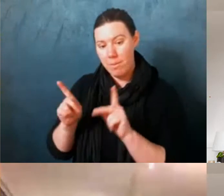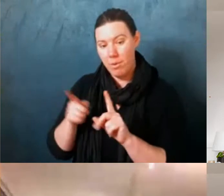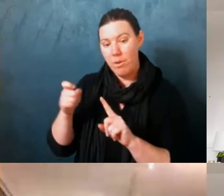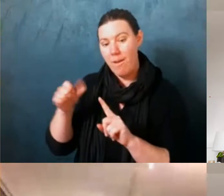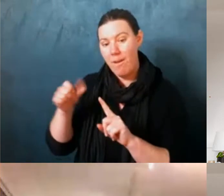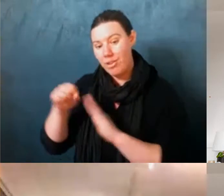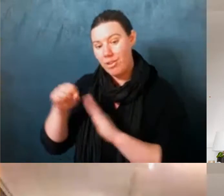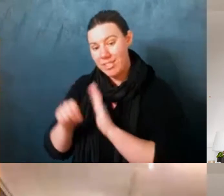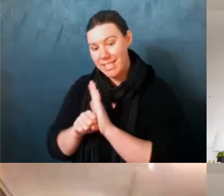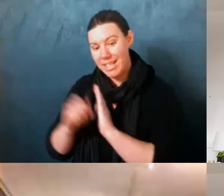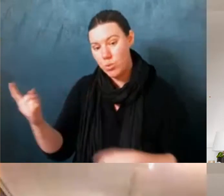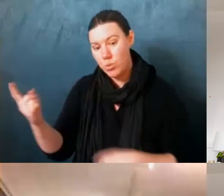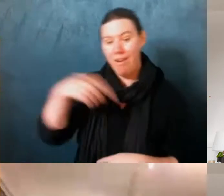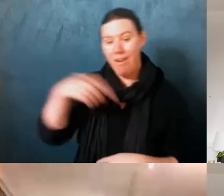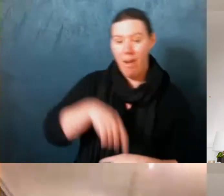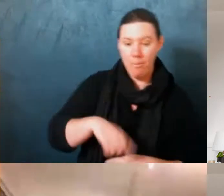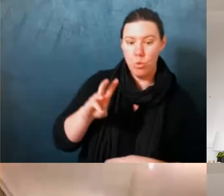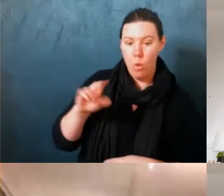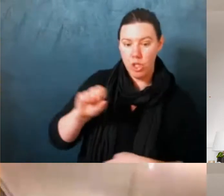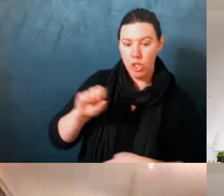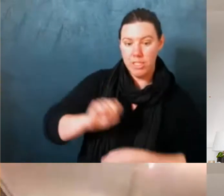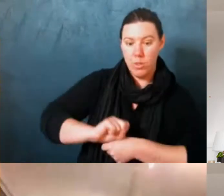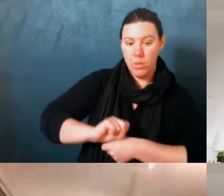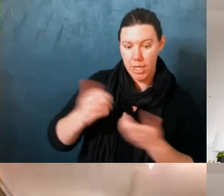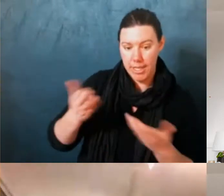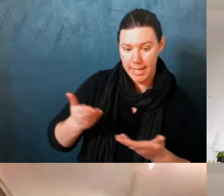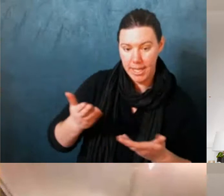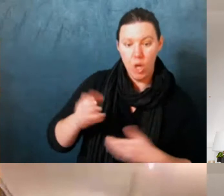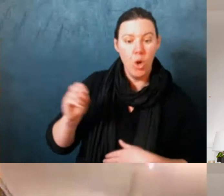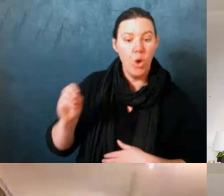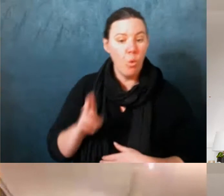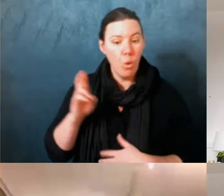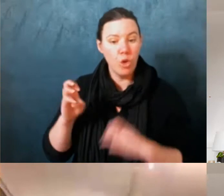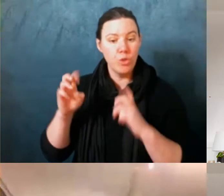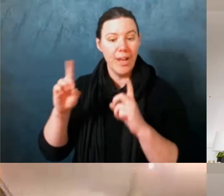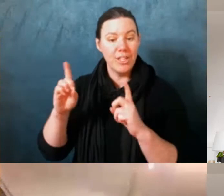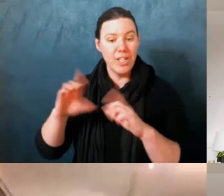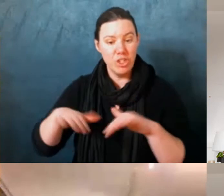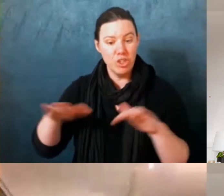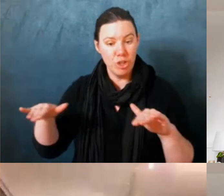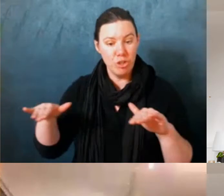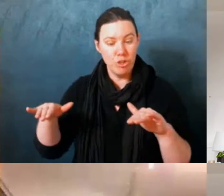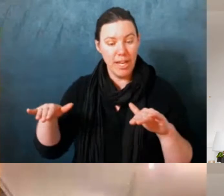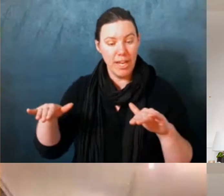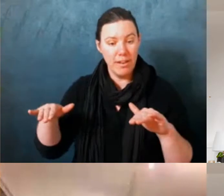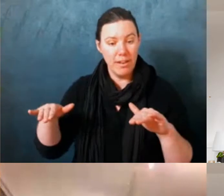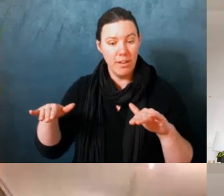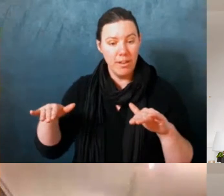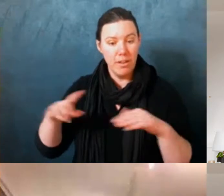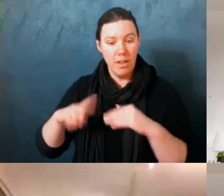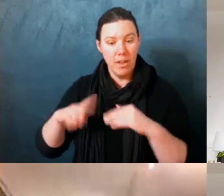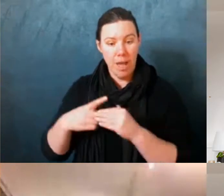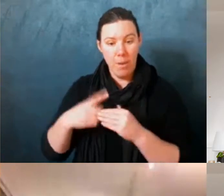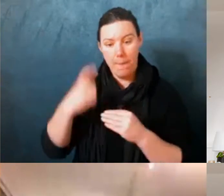or to educate our children about the importance of mental health providers and dental providers,